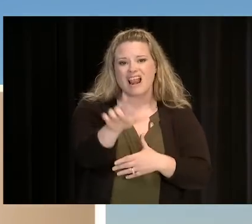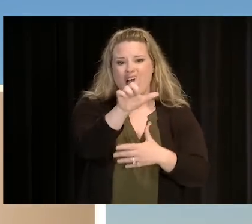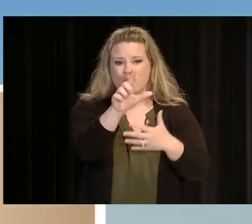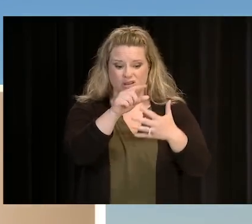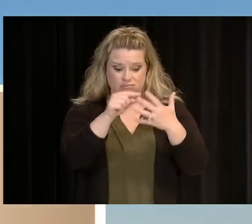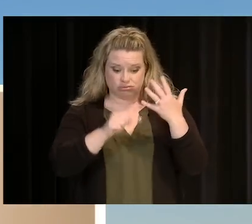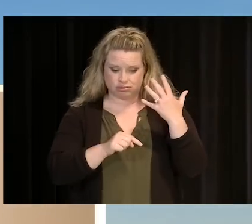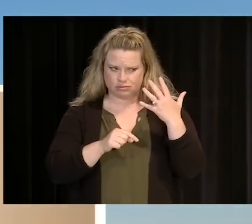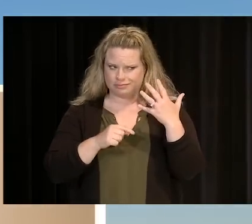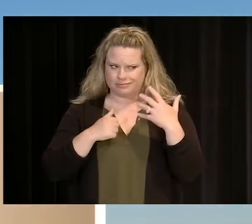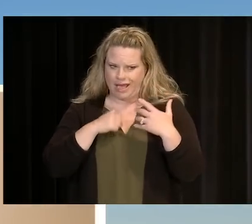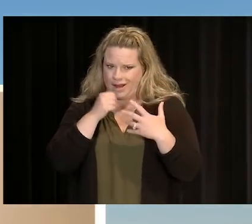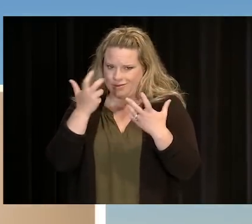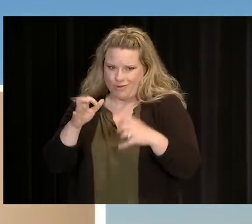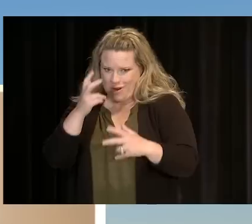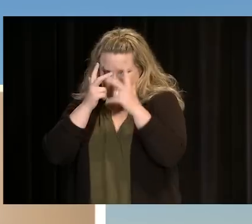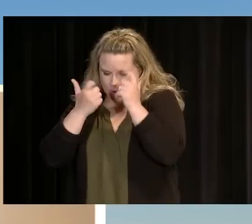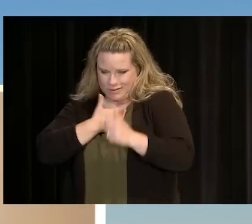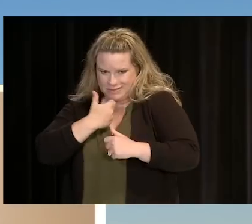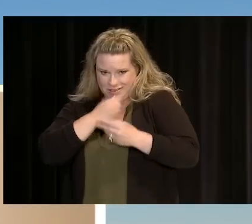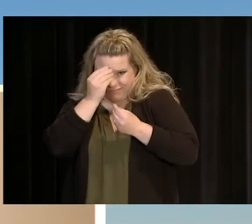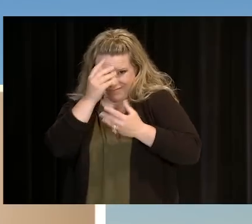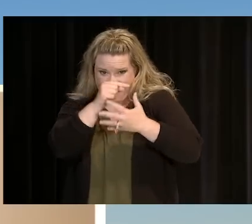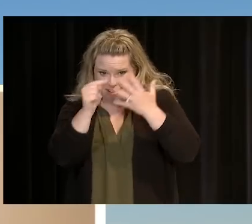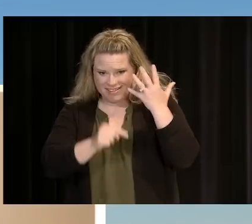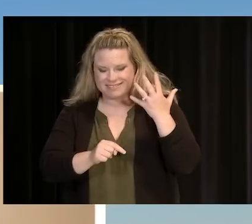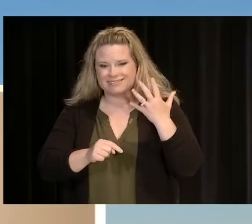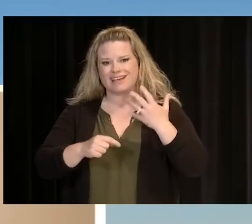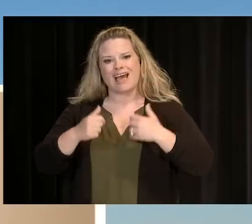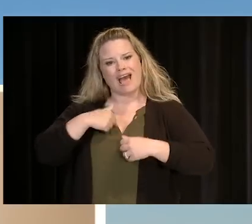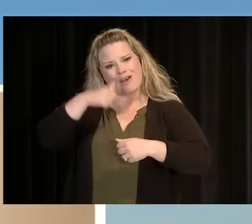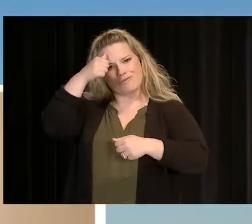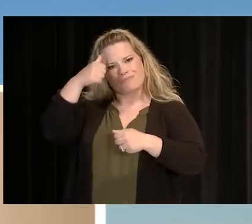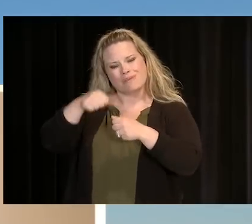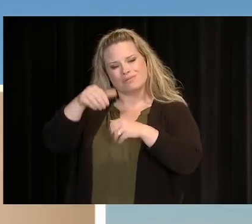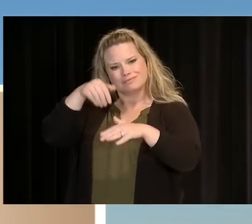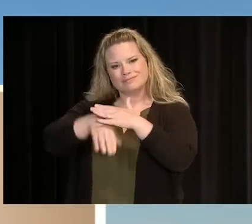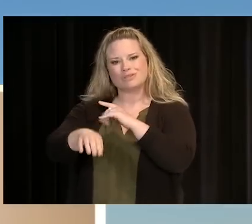FANNIN, I COULD GO ON BUT I'LL SAVE MYSELF THE EMBARRASSMENT. THE SMELL OF MAMA DELUCA'S AS SOON AS YOU STEP